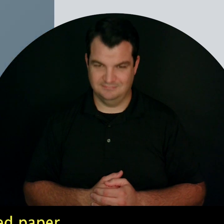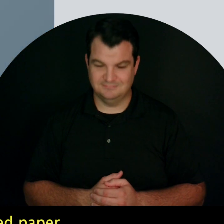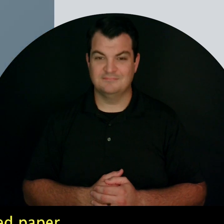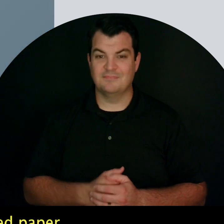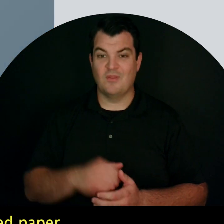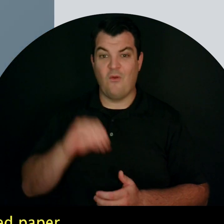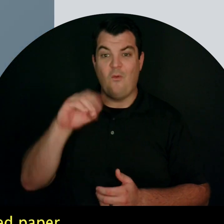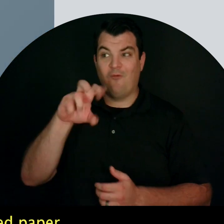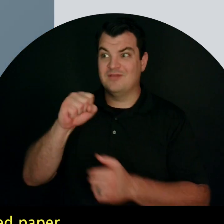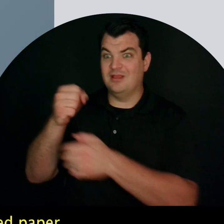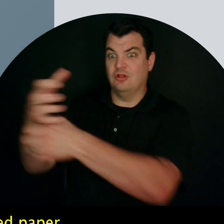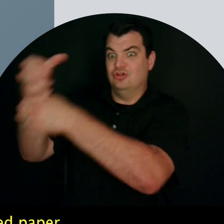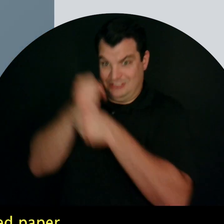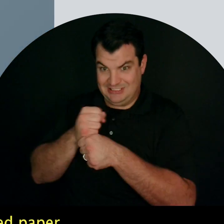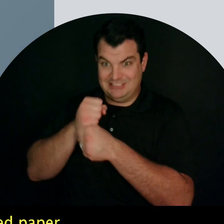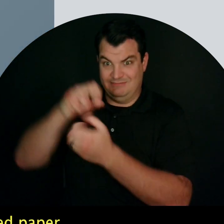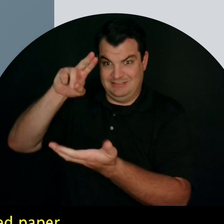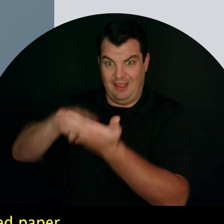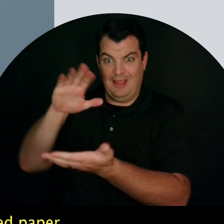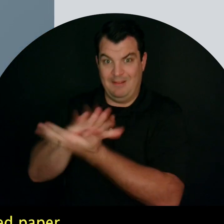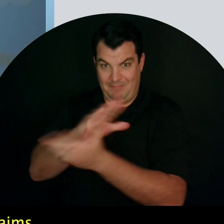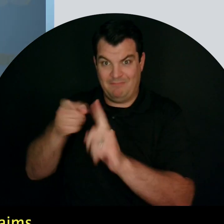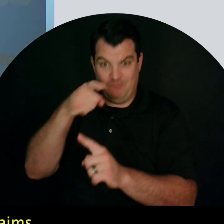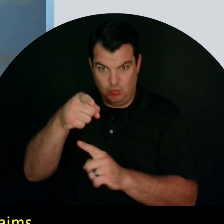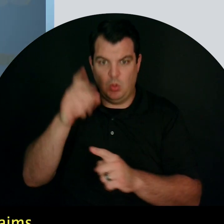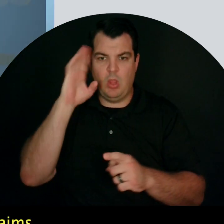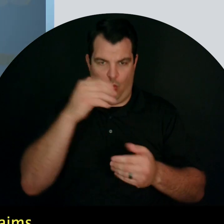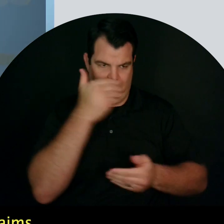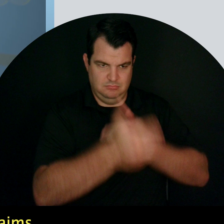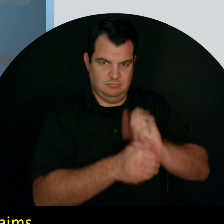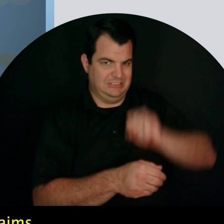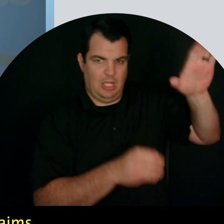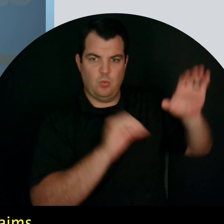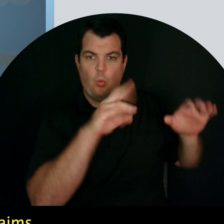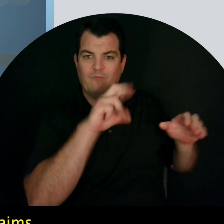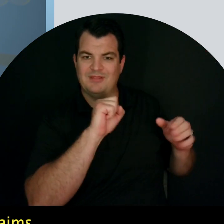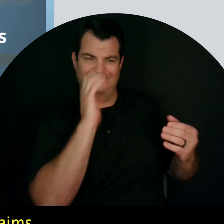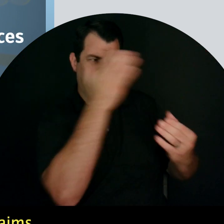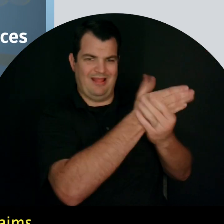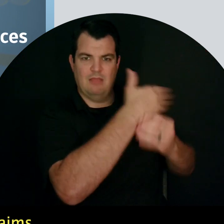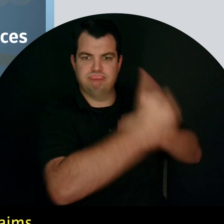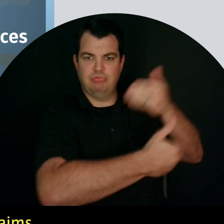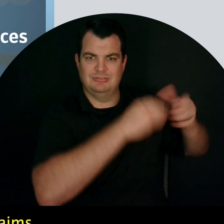When OVS receives a signed paper claim application, it is sent to the OVS claims processing unit,